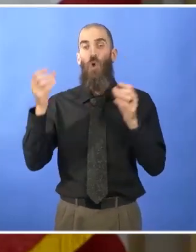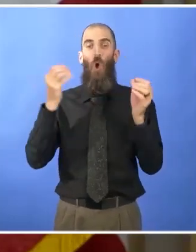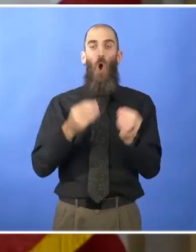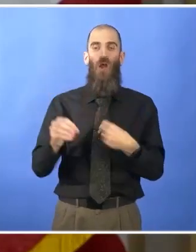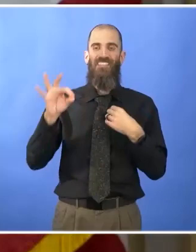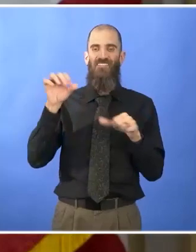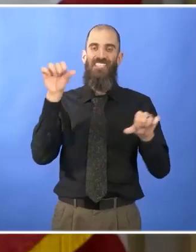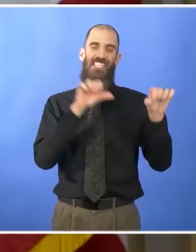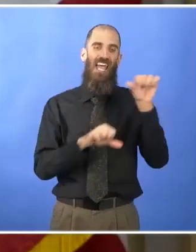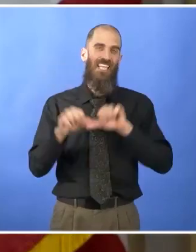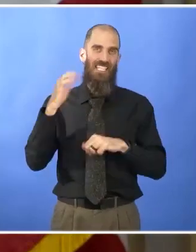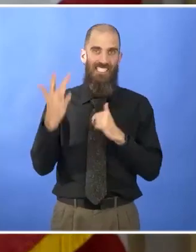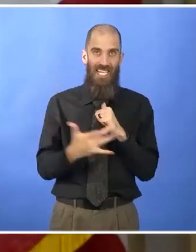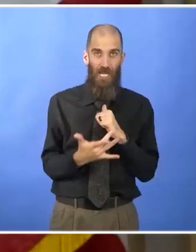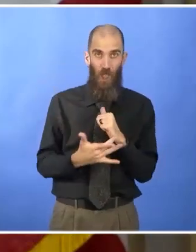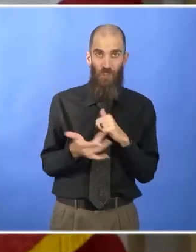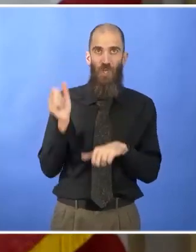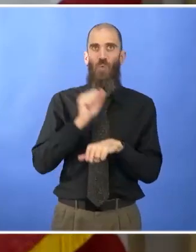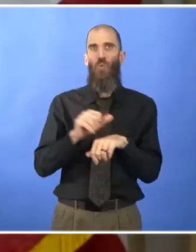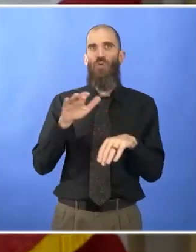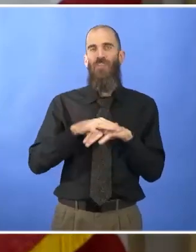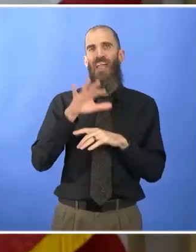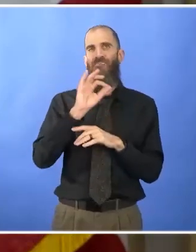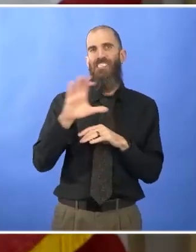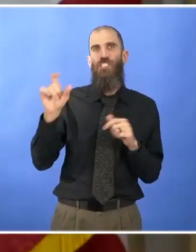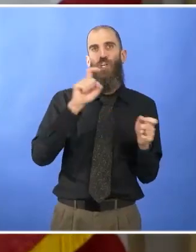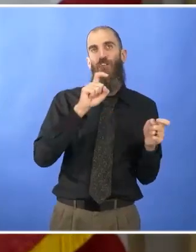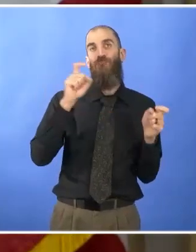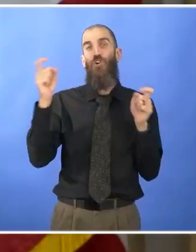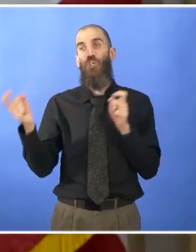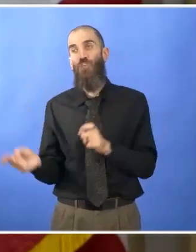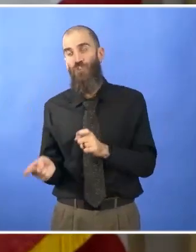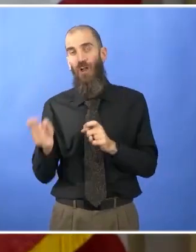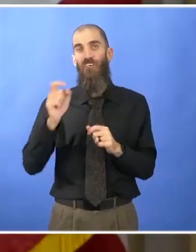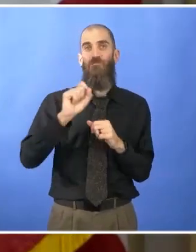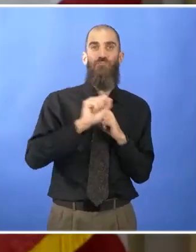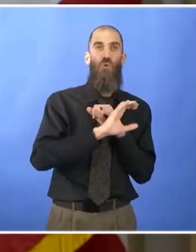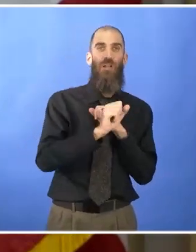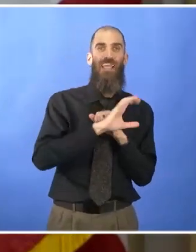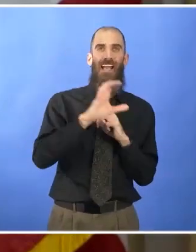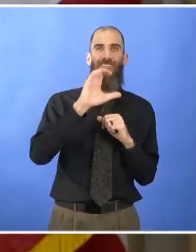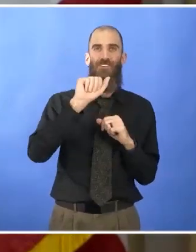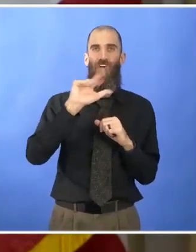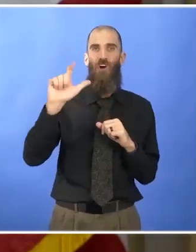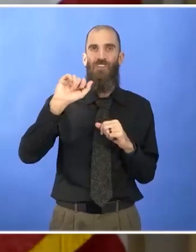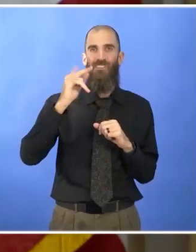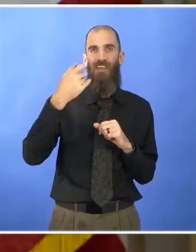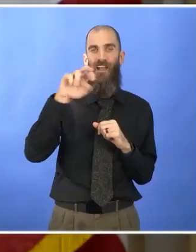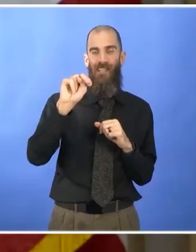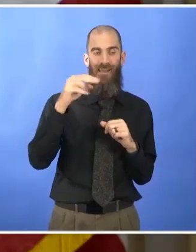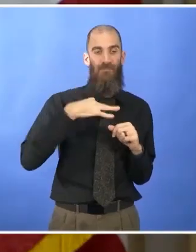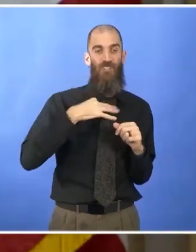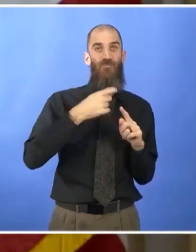CALLSIGN APPLICATION SYSTEM FROM A MANUAL PROCESS TO AN ONLINE APPLICATION SYSTEM. GRACE CLOSED ON HER CAREER IN